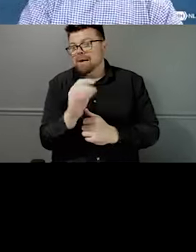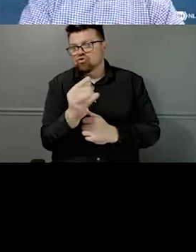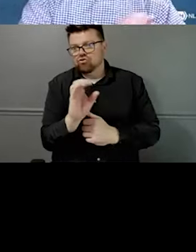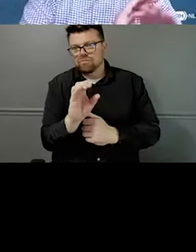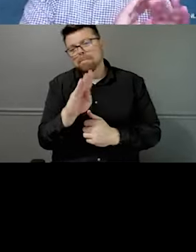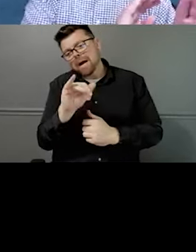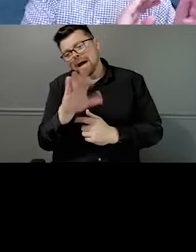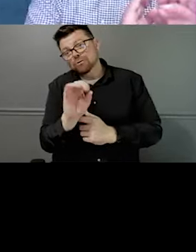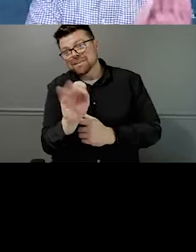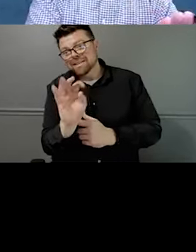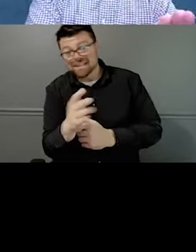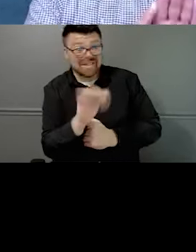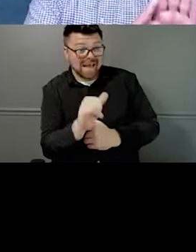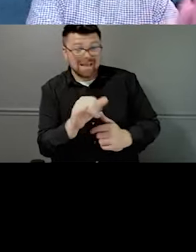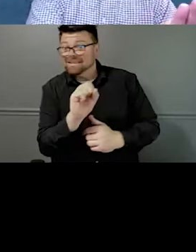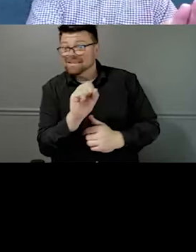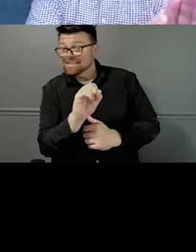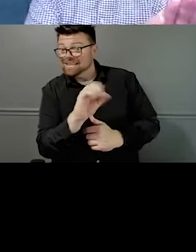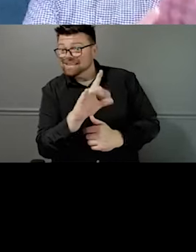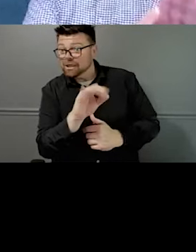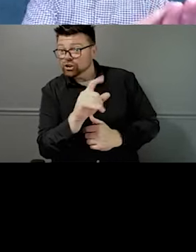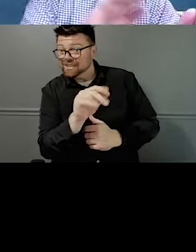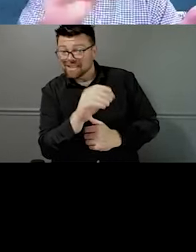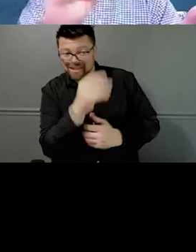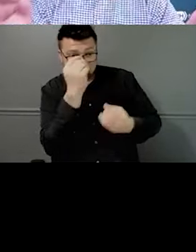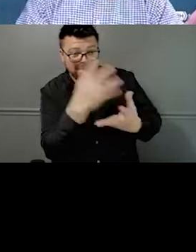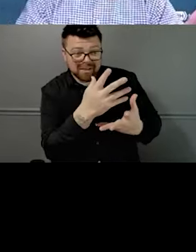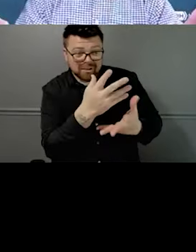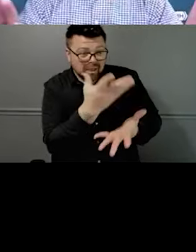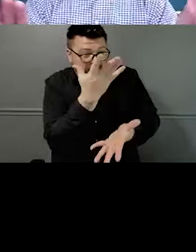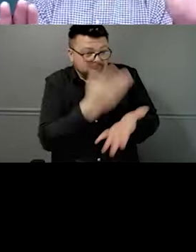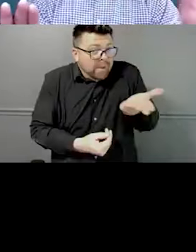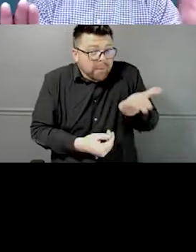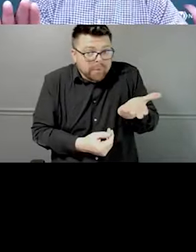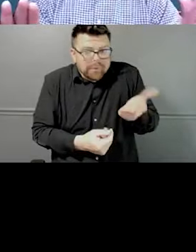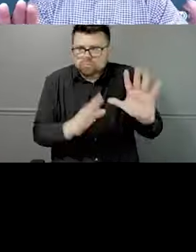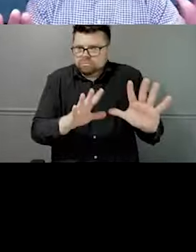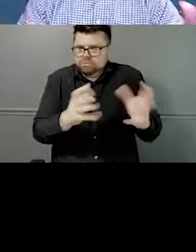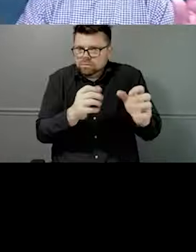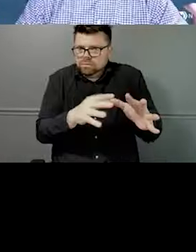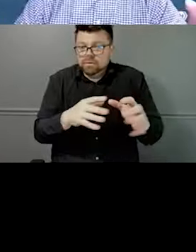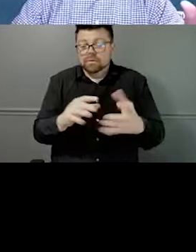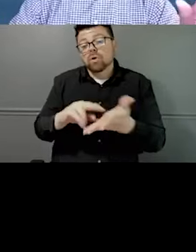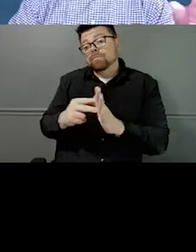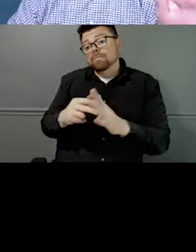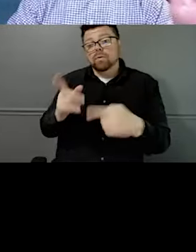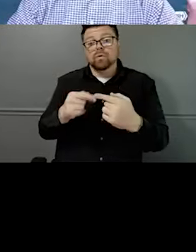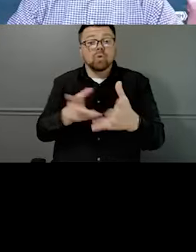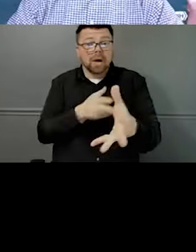When you update your older biosketch to the newer one, you'll still have that copy of the older